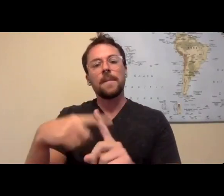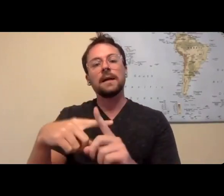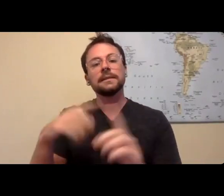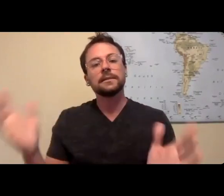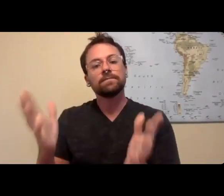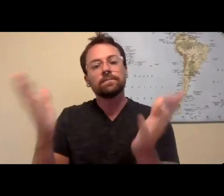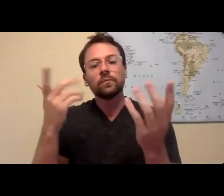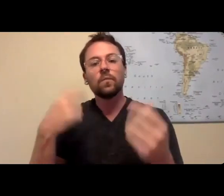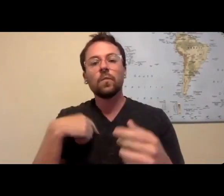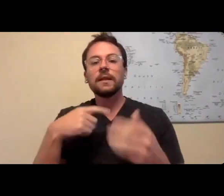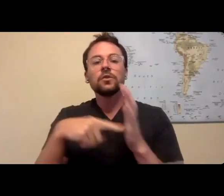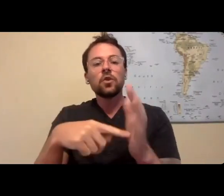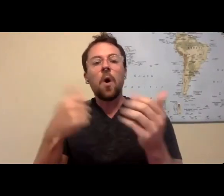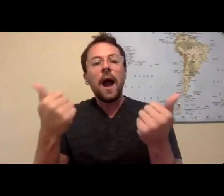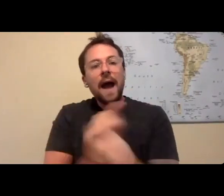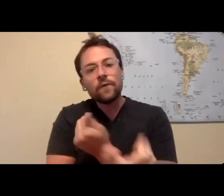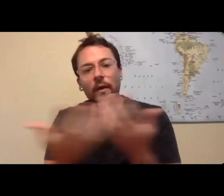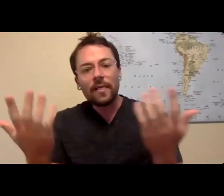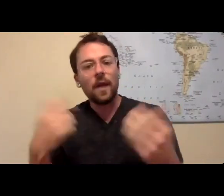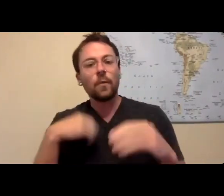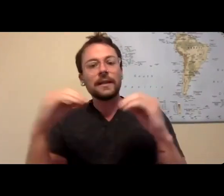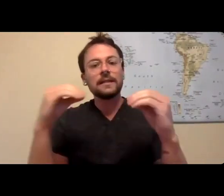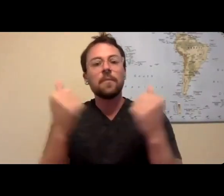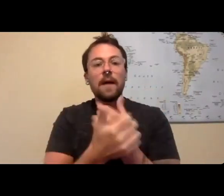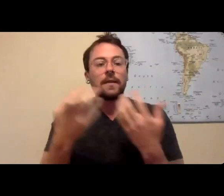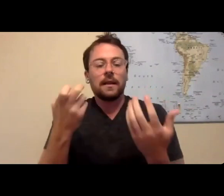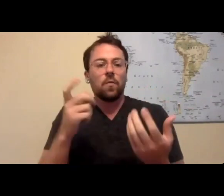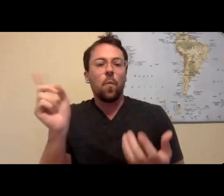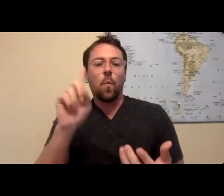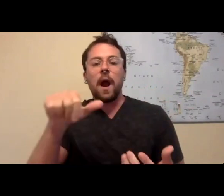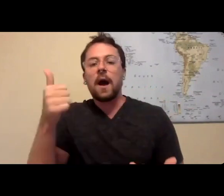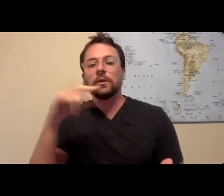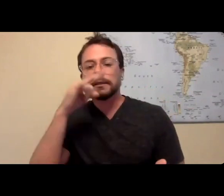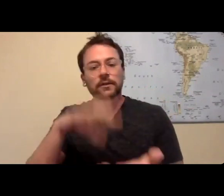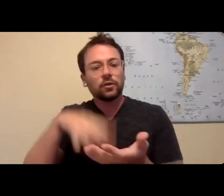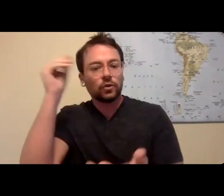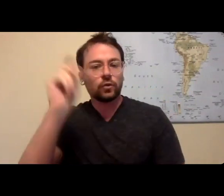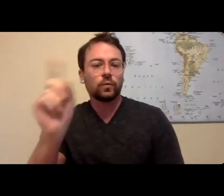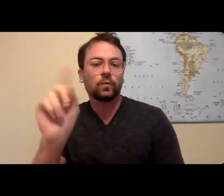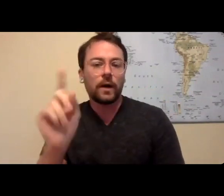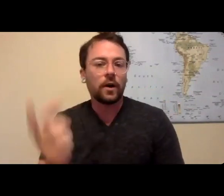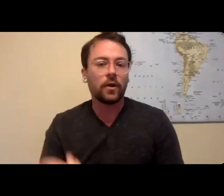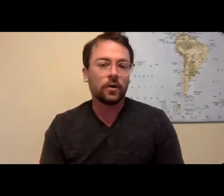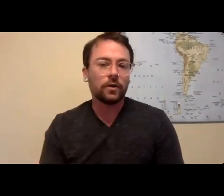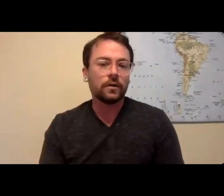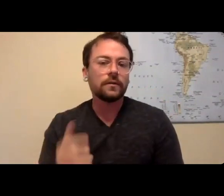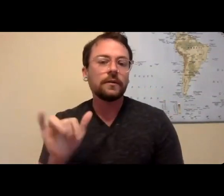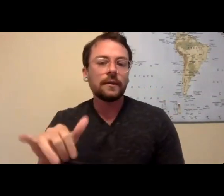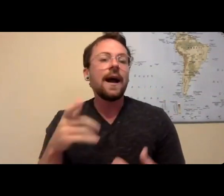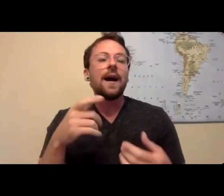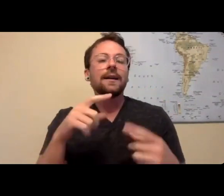being discussed in class. We want to maintain a positive environment in which we uplift all of our students and